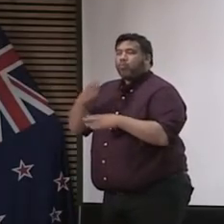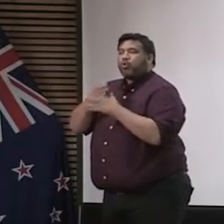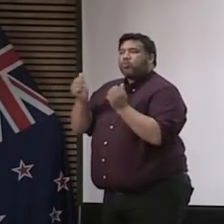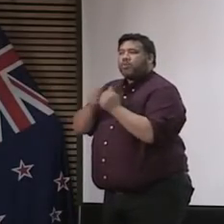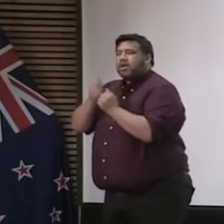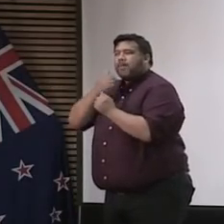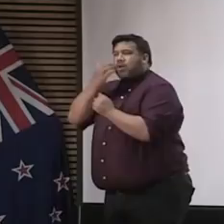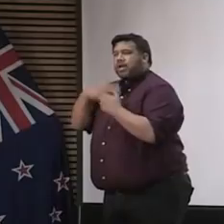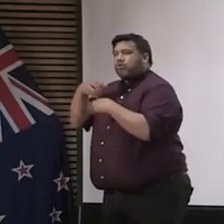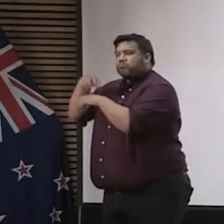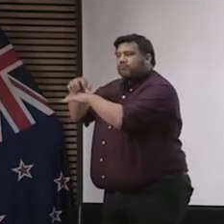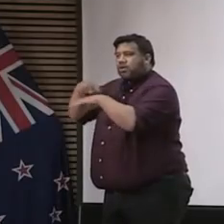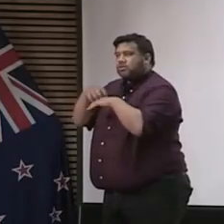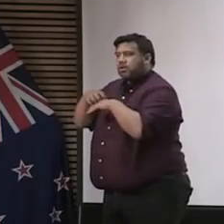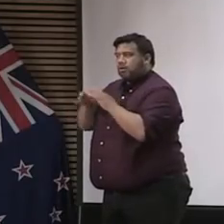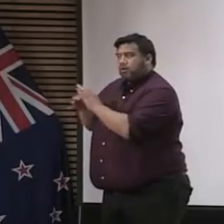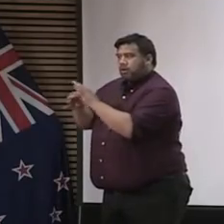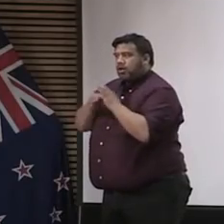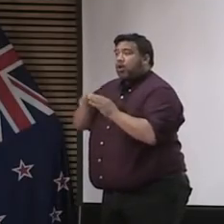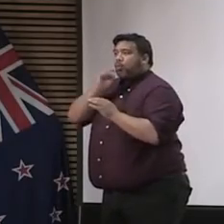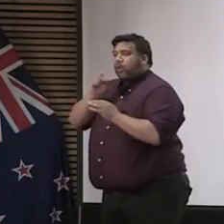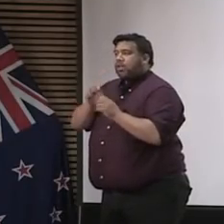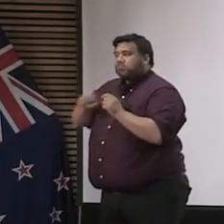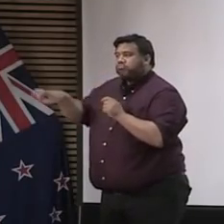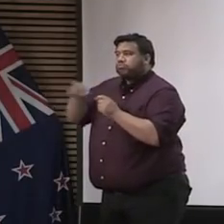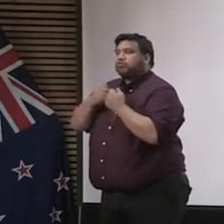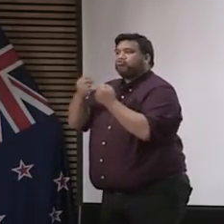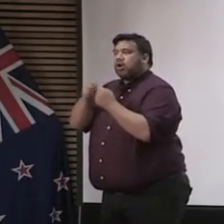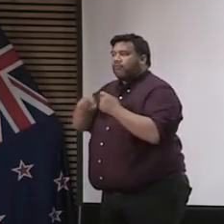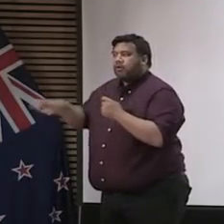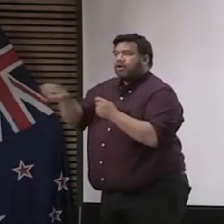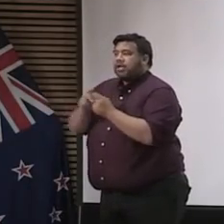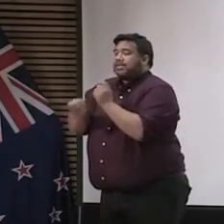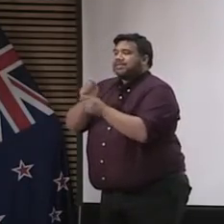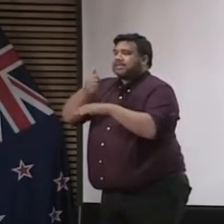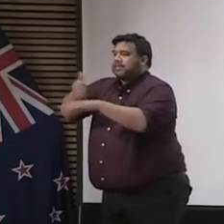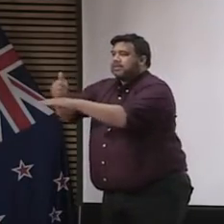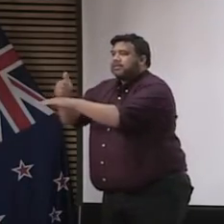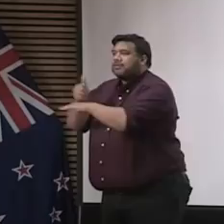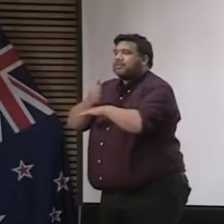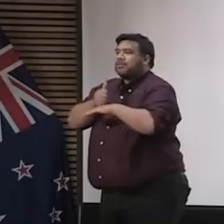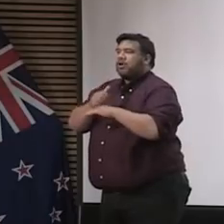and they will be providing mobile testing facilities going out into smaller communities.